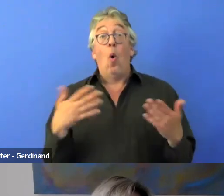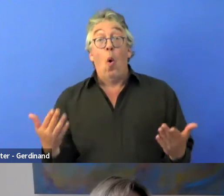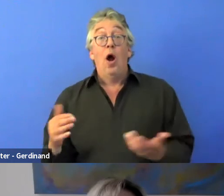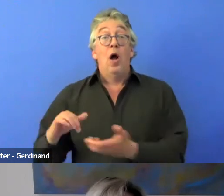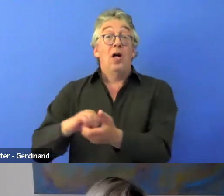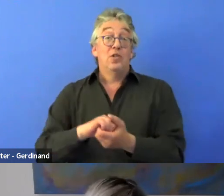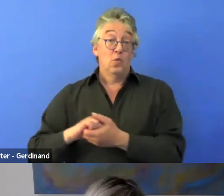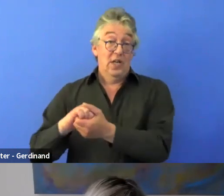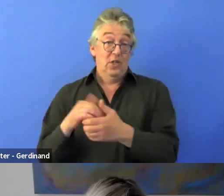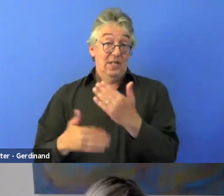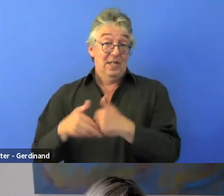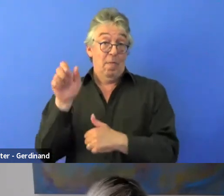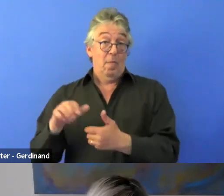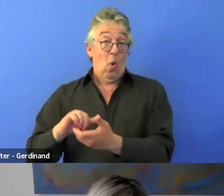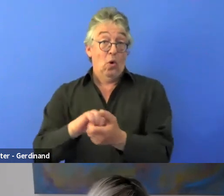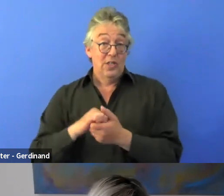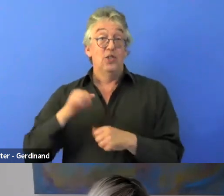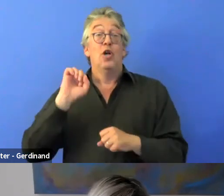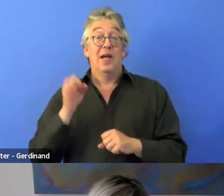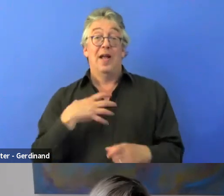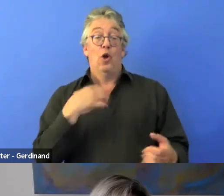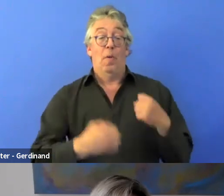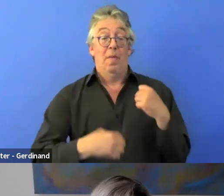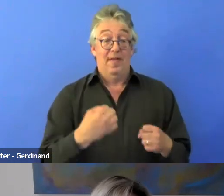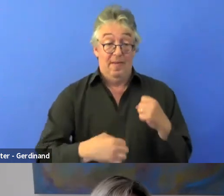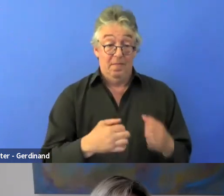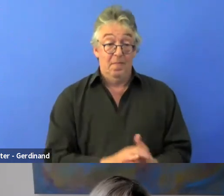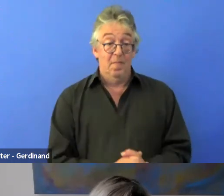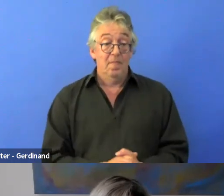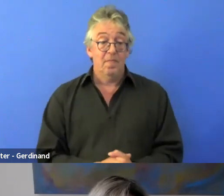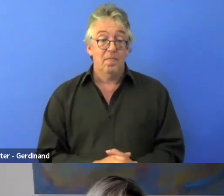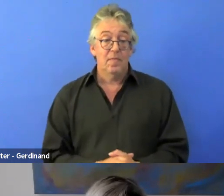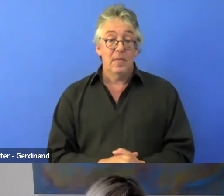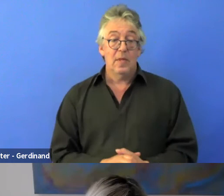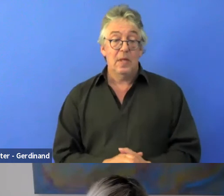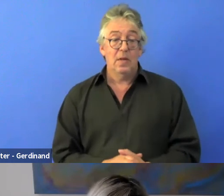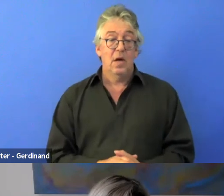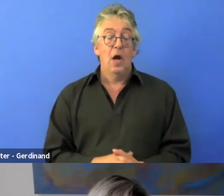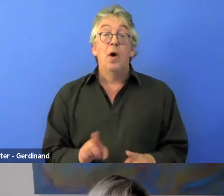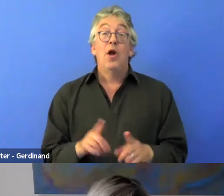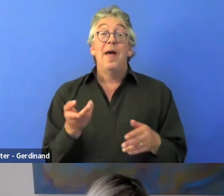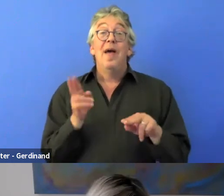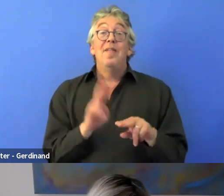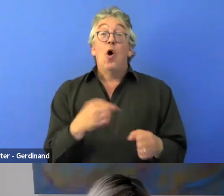However, we are not in the case of defective products and the standard is never an excuse.